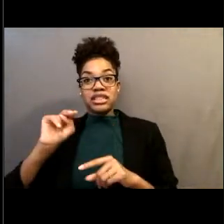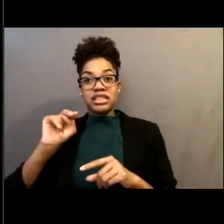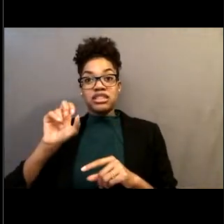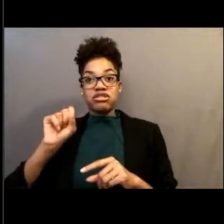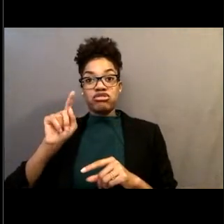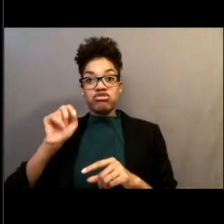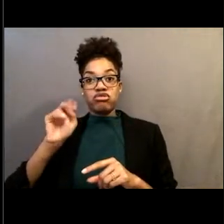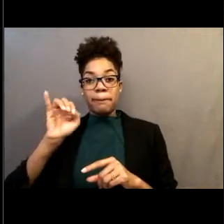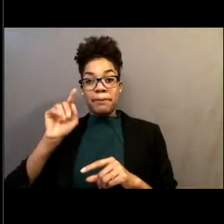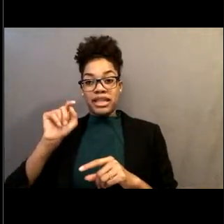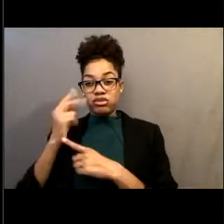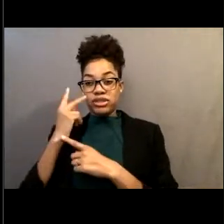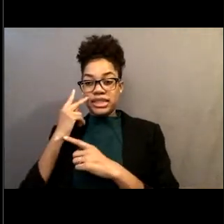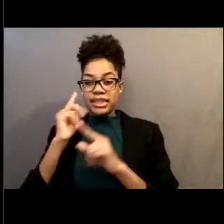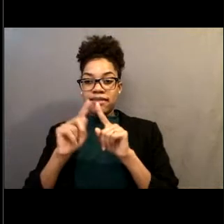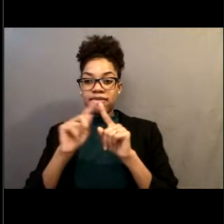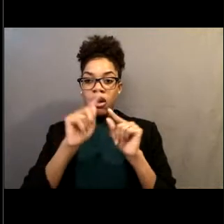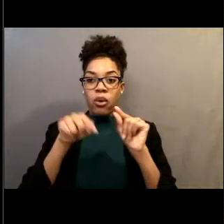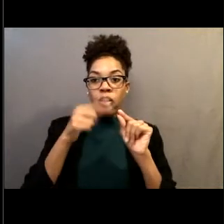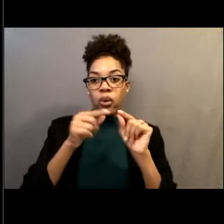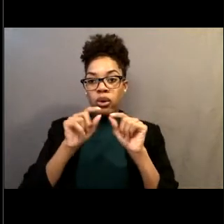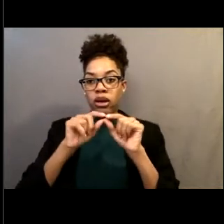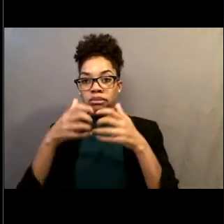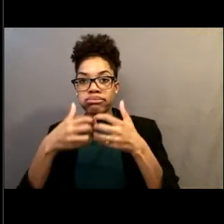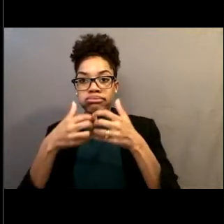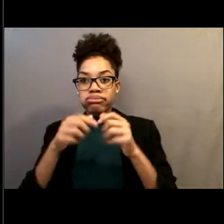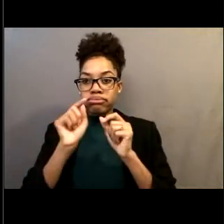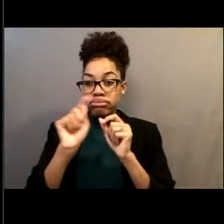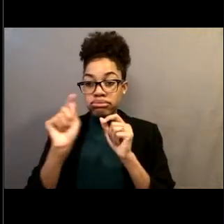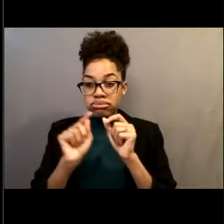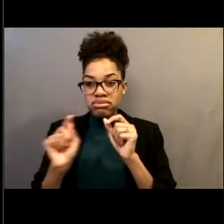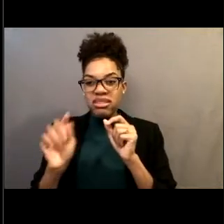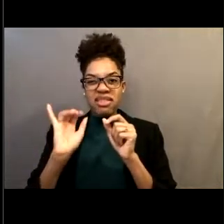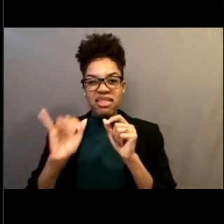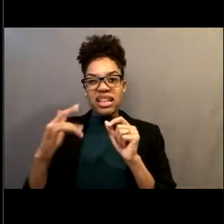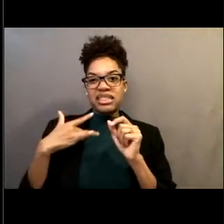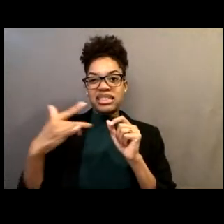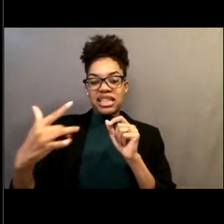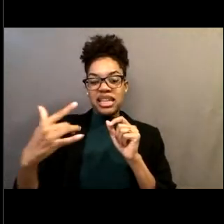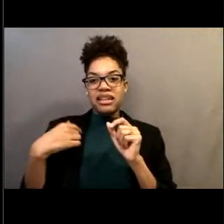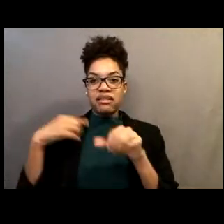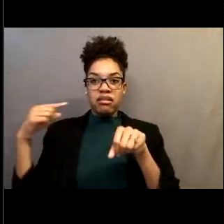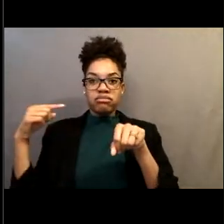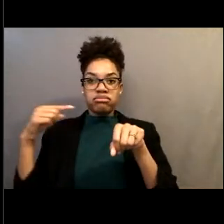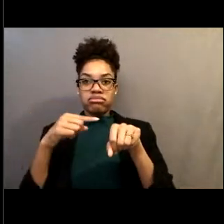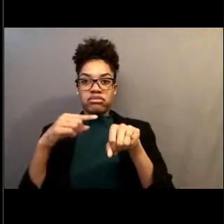on the right is something we call an imager. But it's what takes the photos of the earth. And then we have instruments